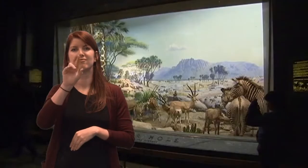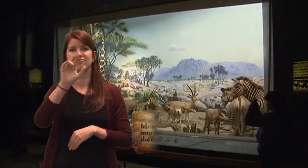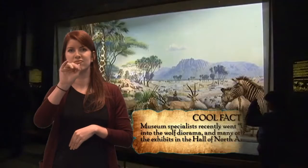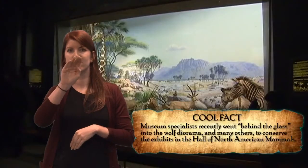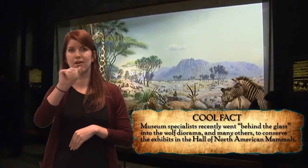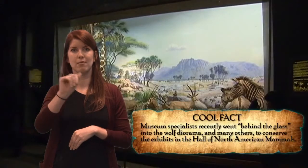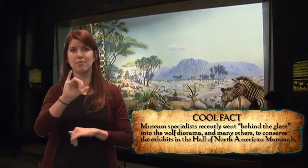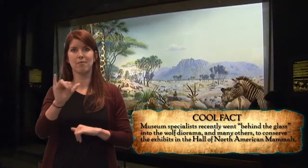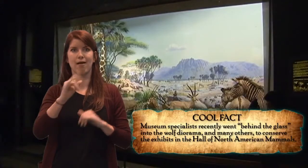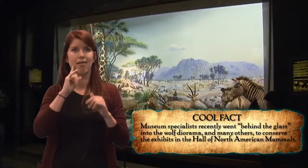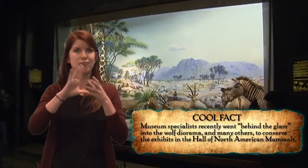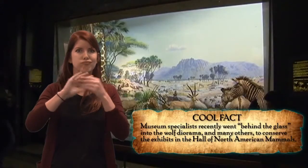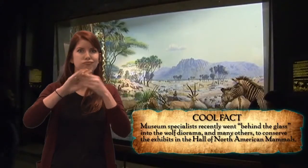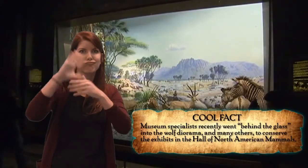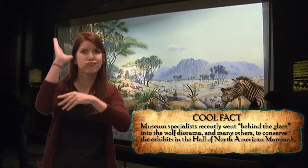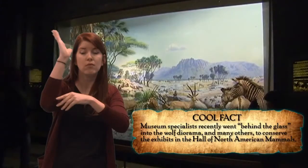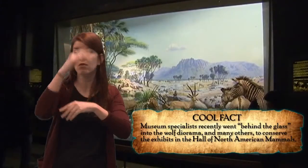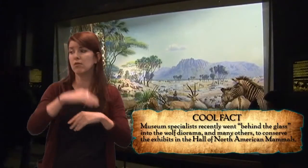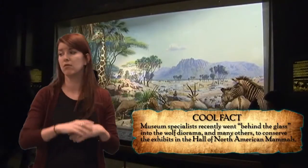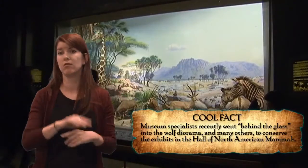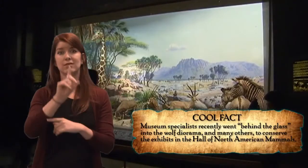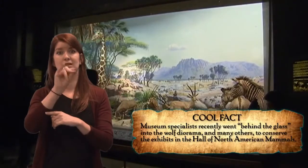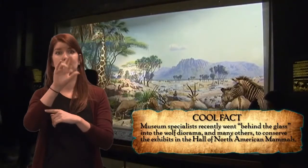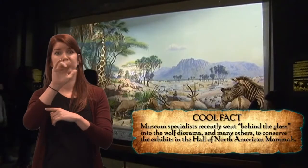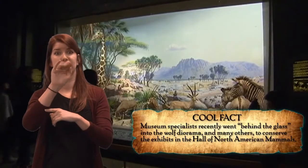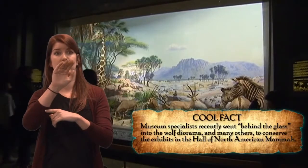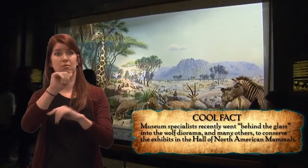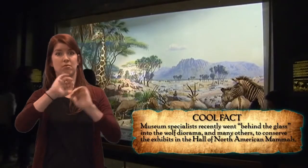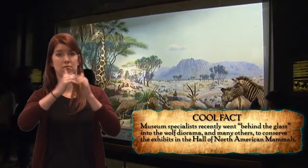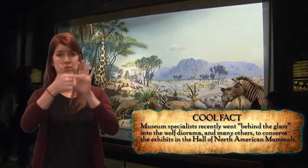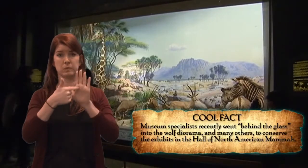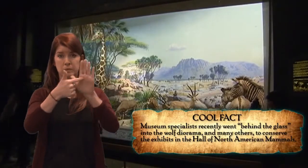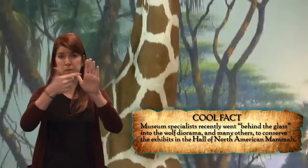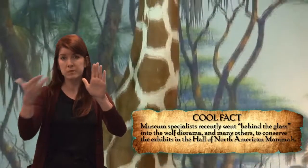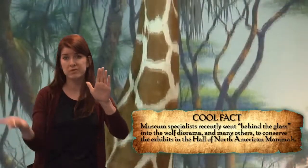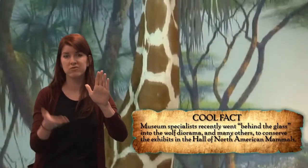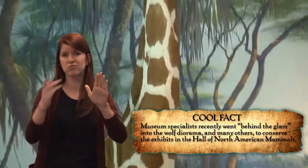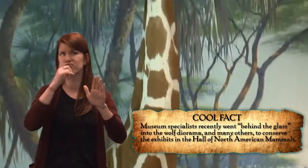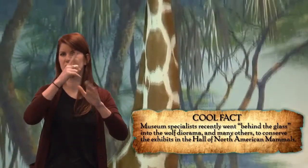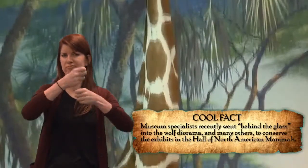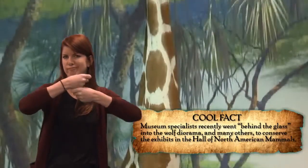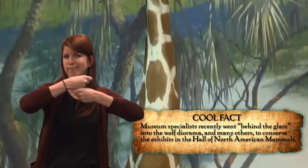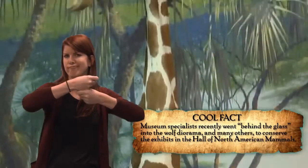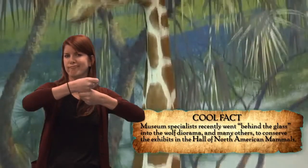A diorama, as we display them here in the museum, is a creation, it's the intersection